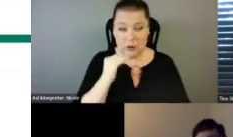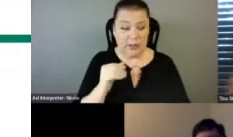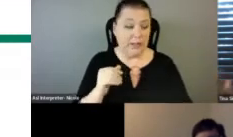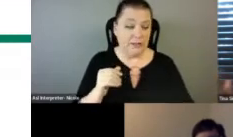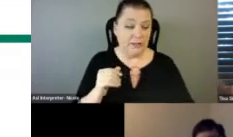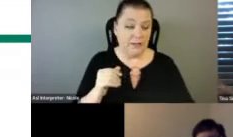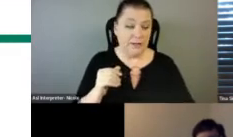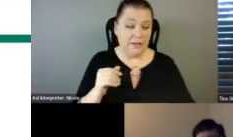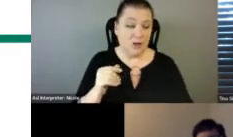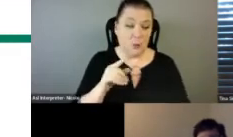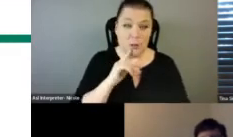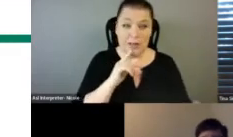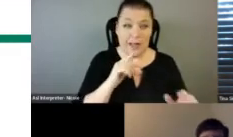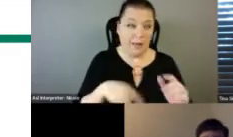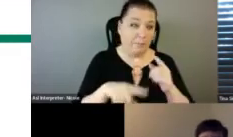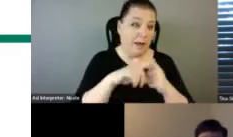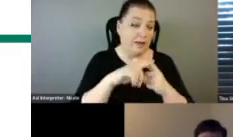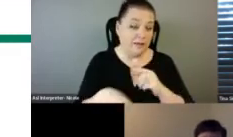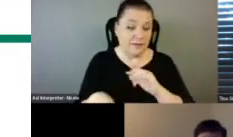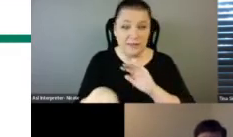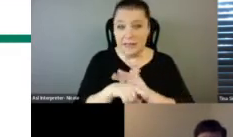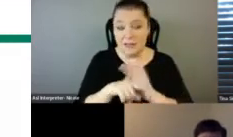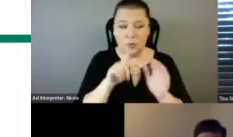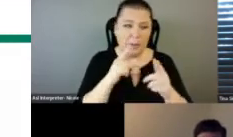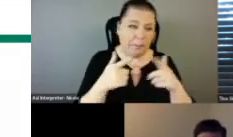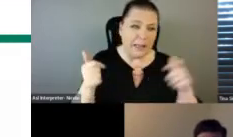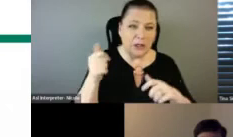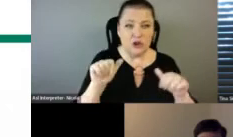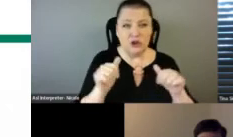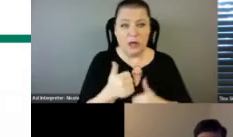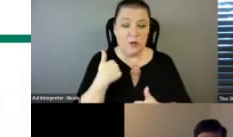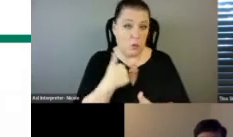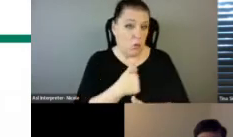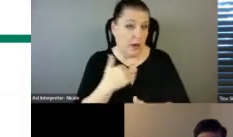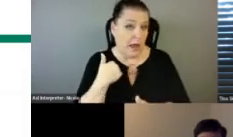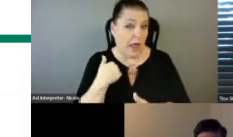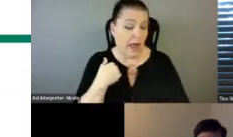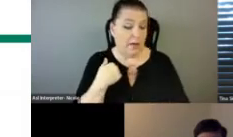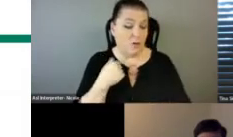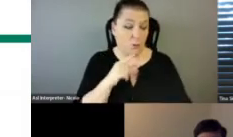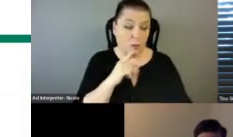of some ups and downs. One of the biggest challenges we had really had to do with staff